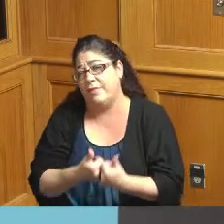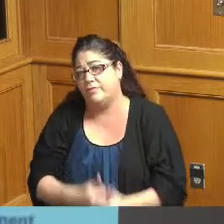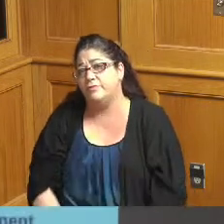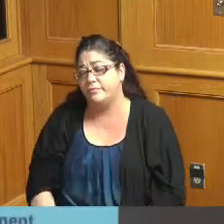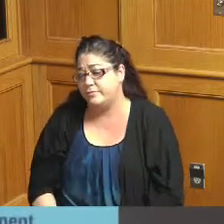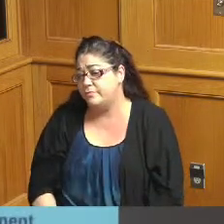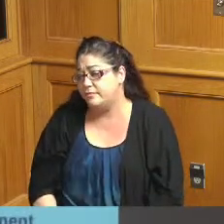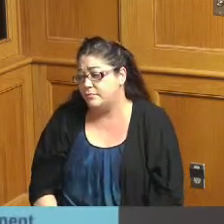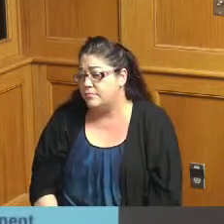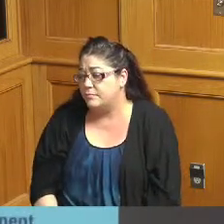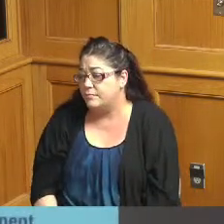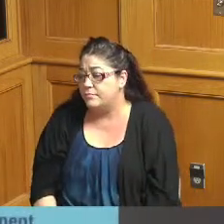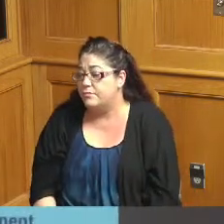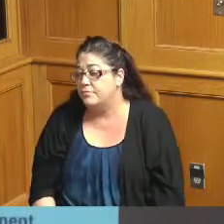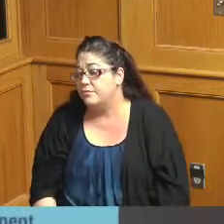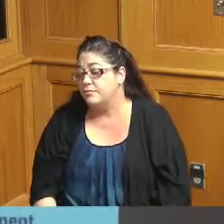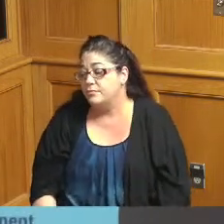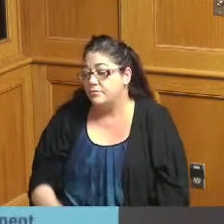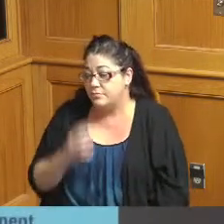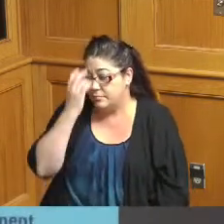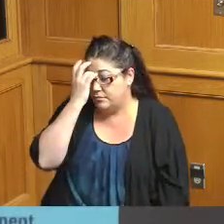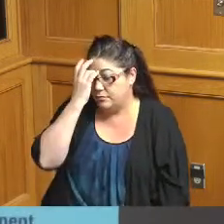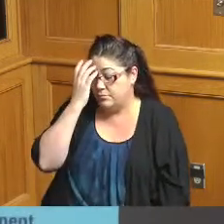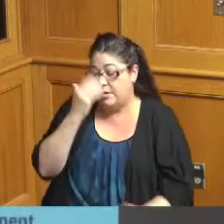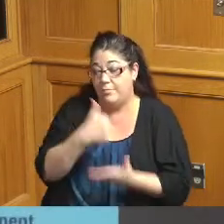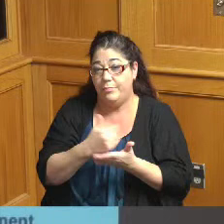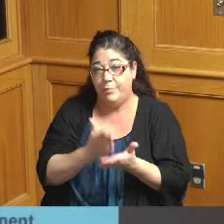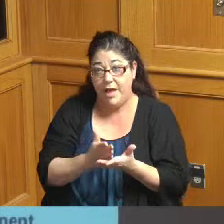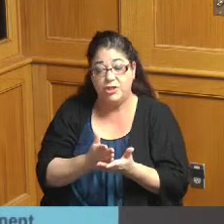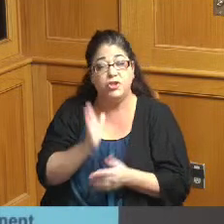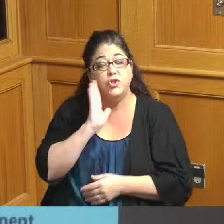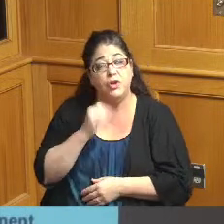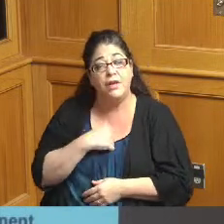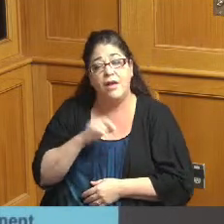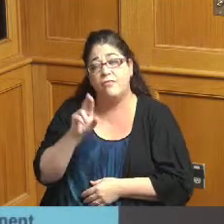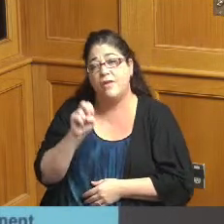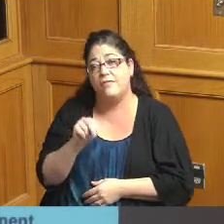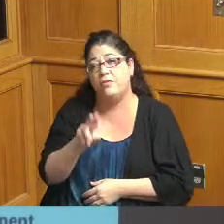the budget information you should have both revenue and expenses so I've sort of broken